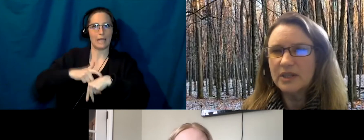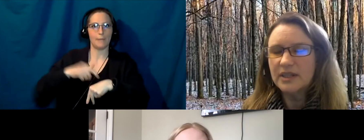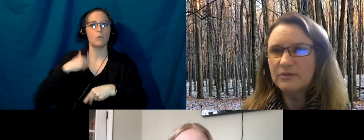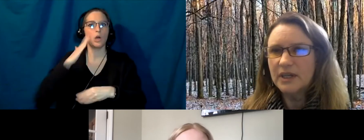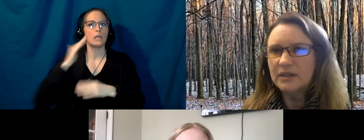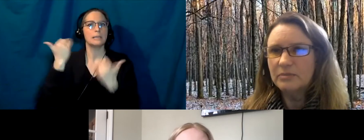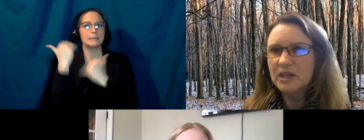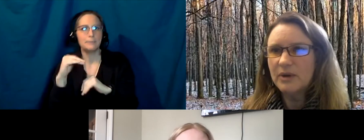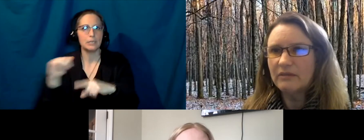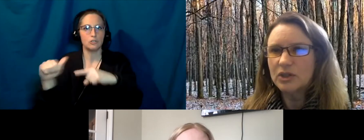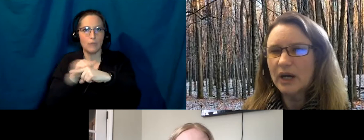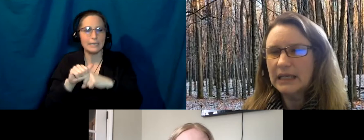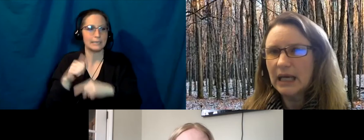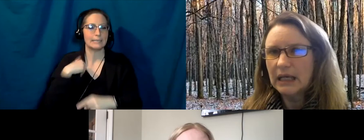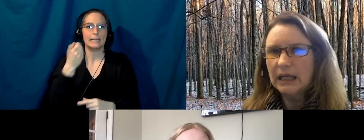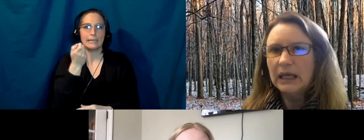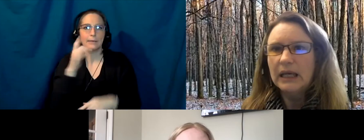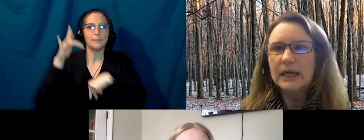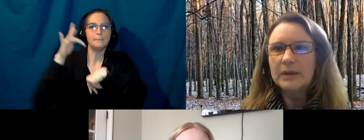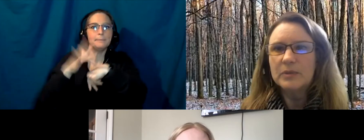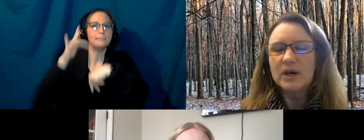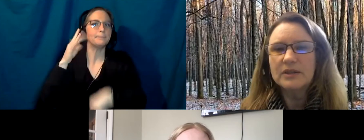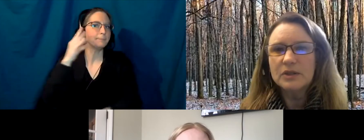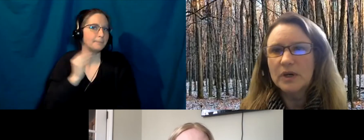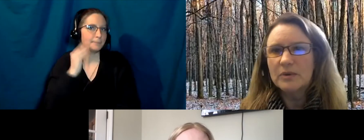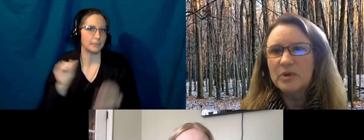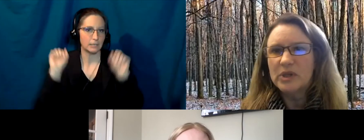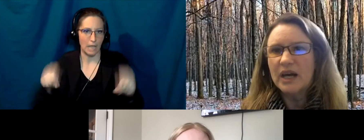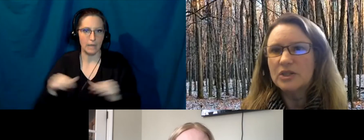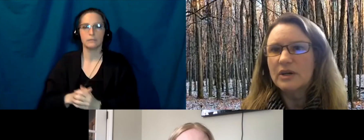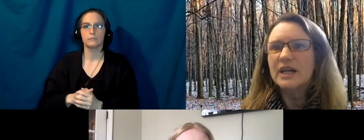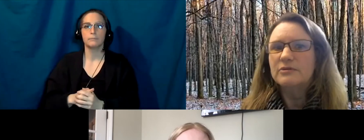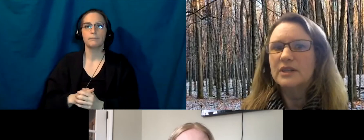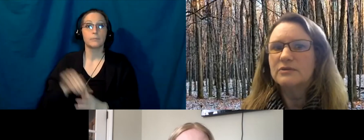in that field because you haven't tried it yet. We also work with people on training funds for